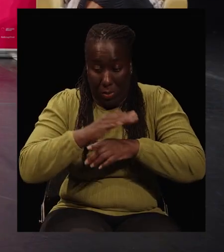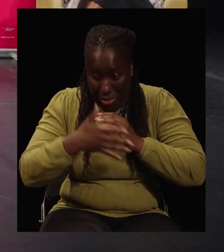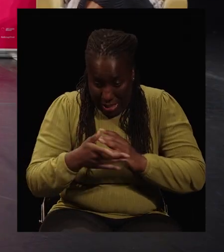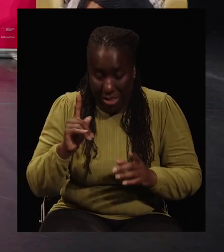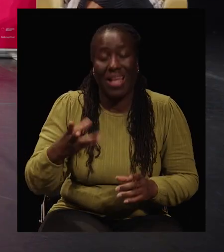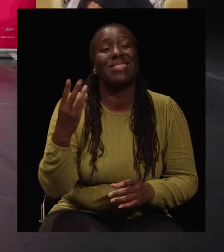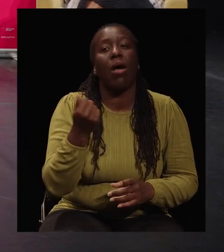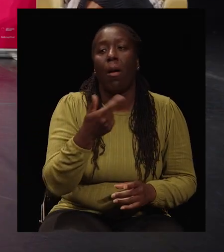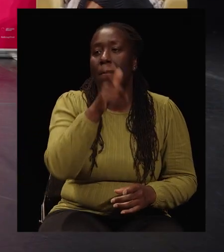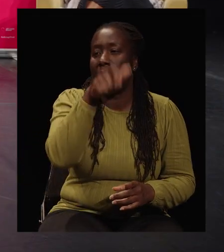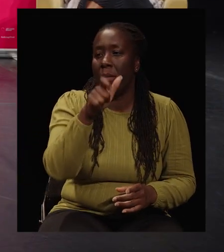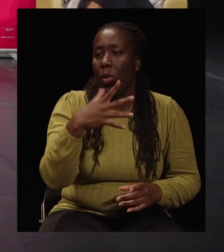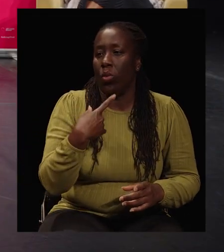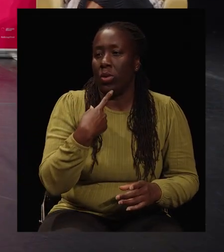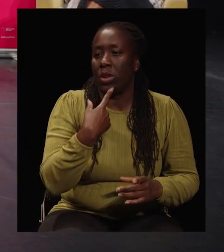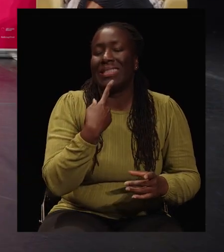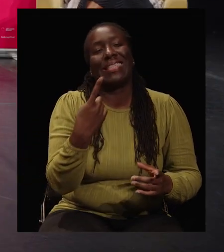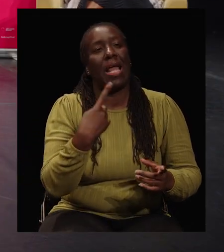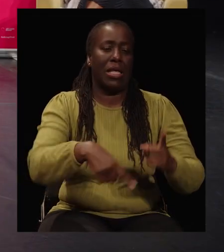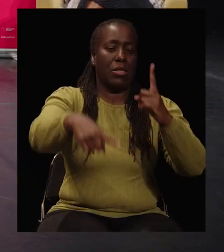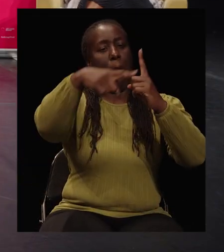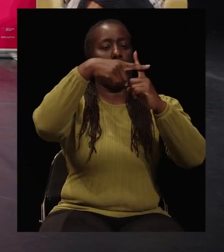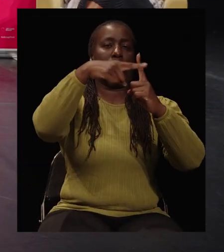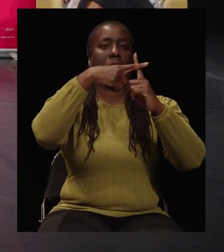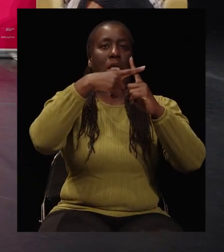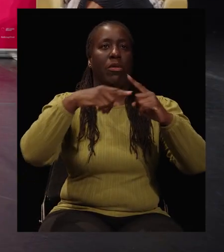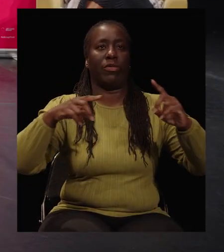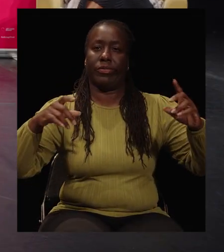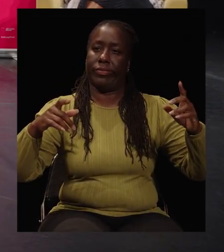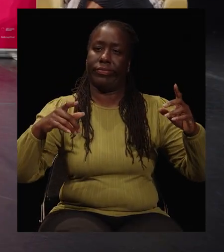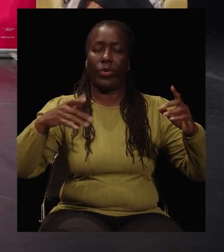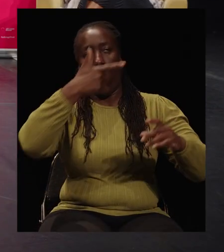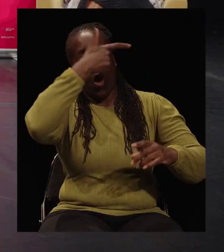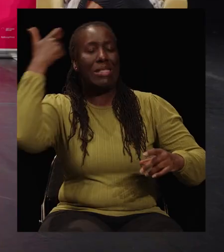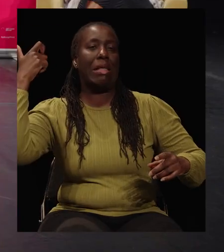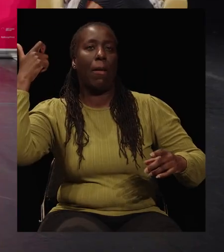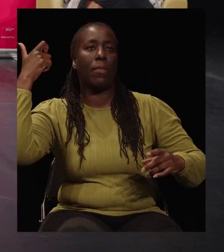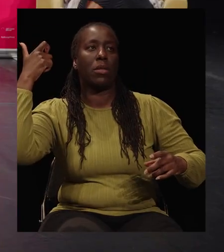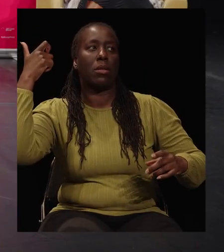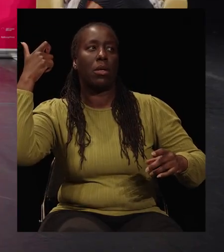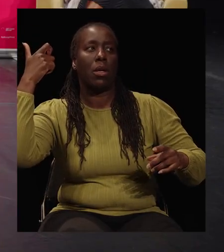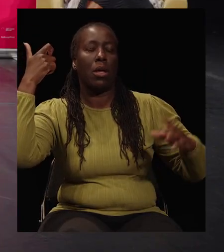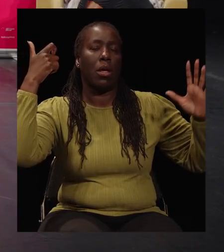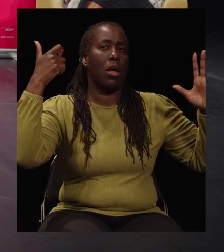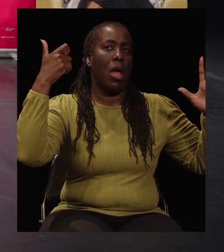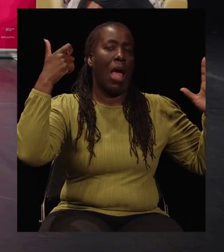it can be quite a positive term or idea or concept, and for others, it's really quite wholly rejected